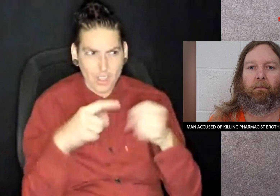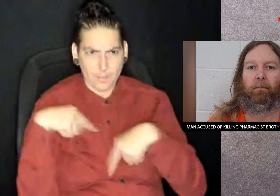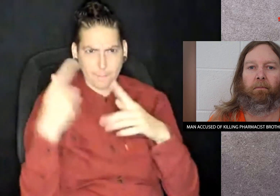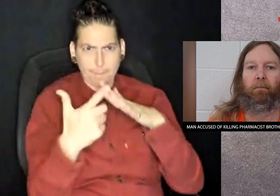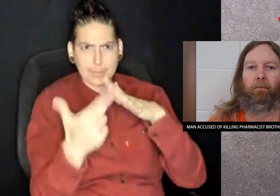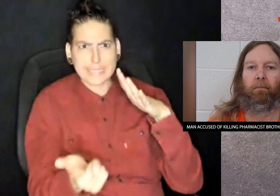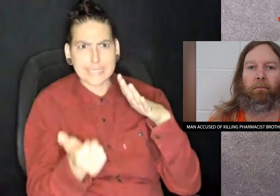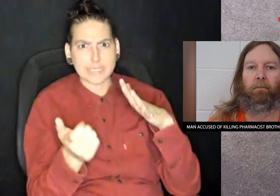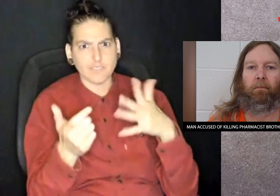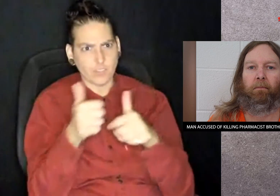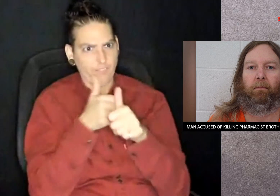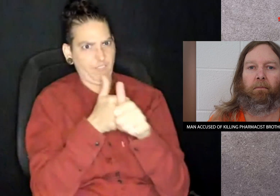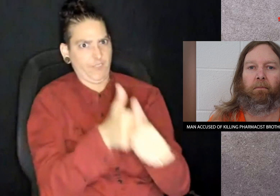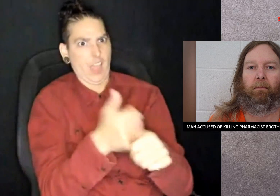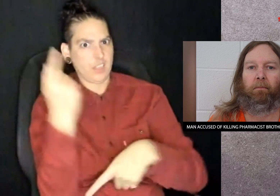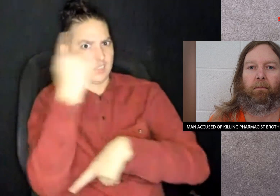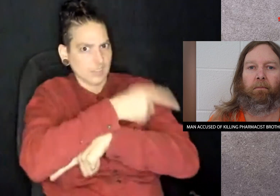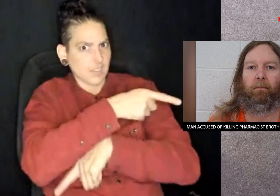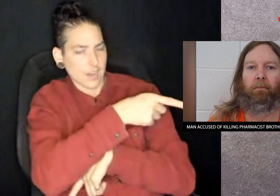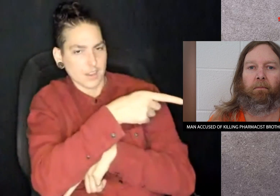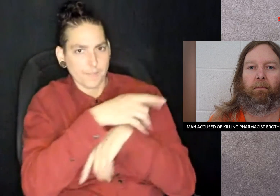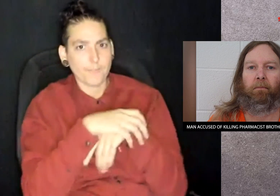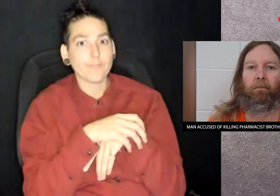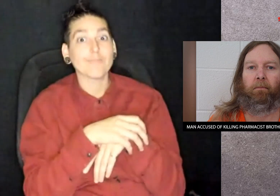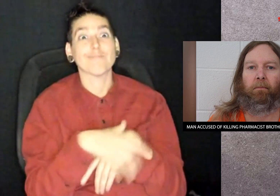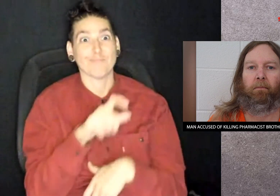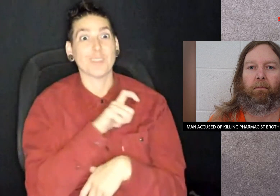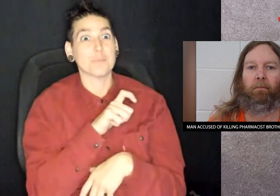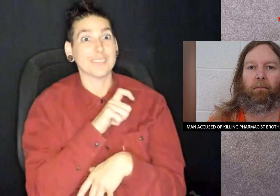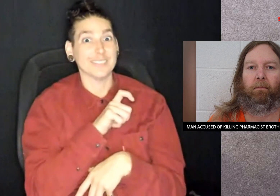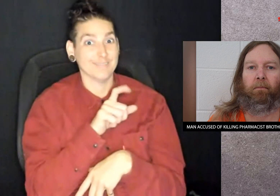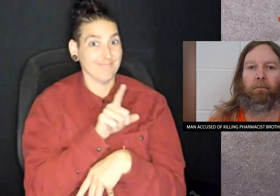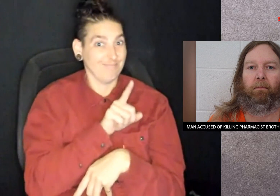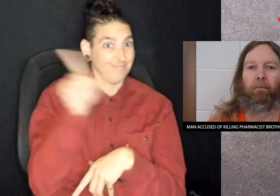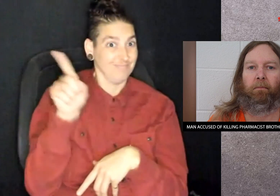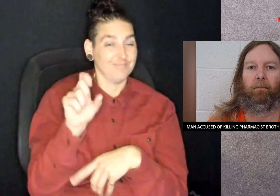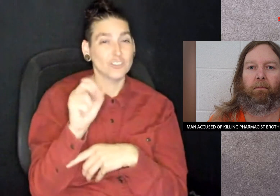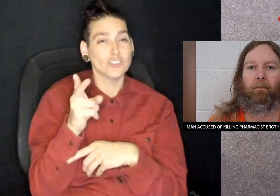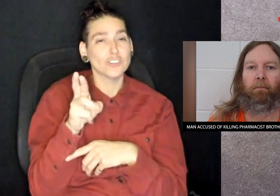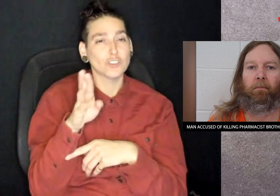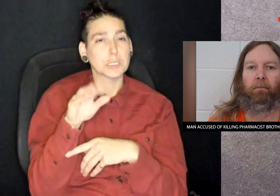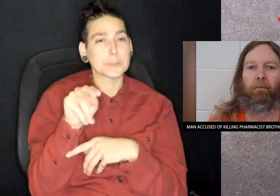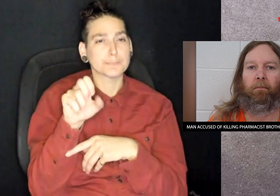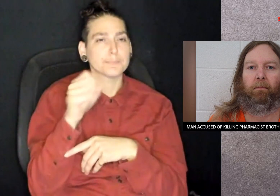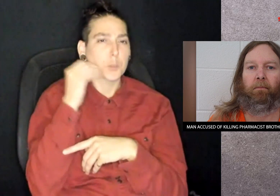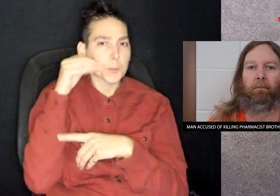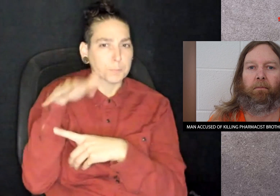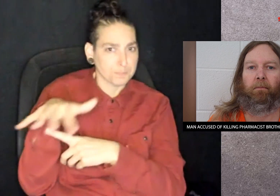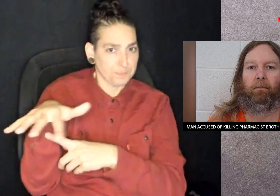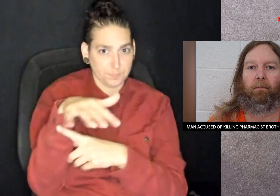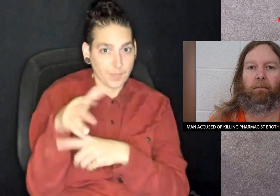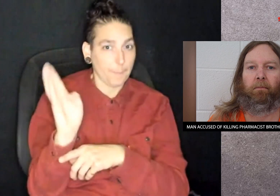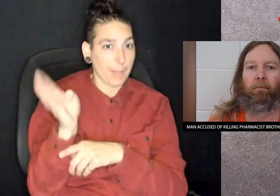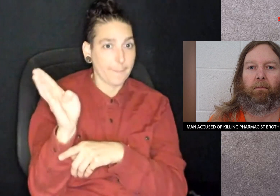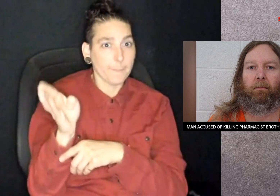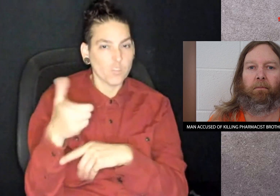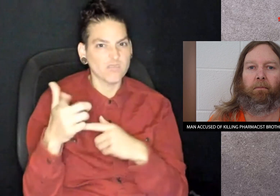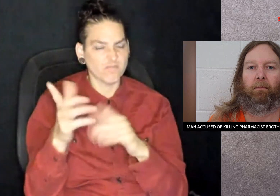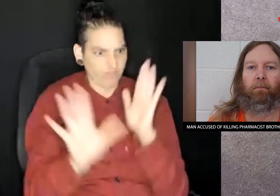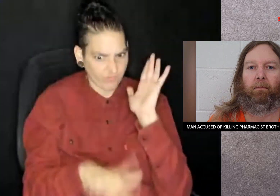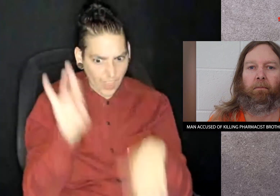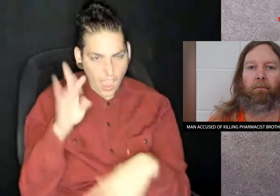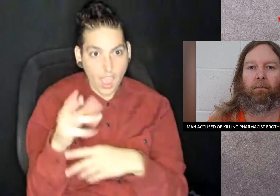Reynolds whose car was also missing and the following day police in suburban Baltimore